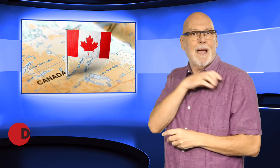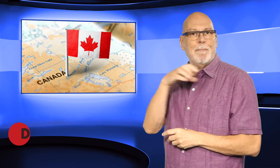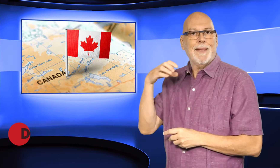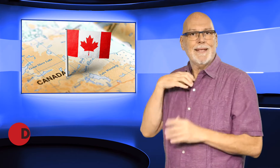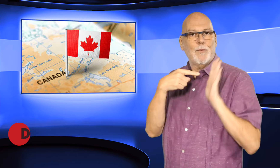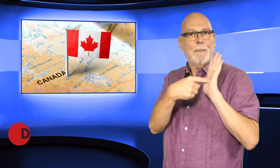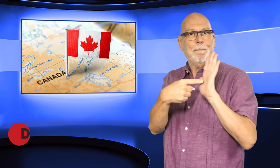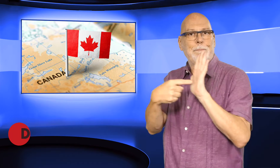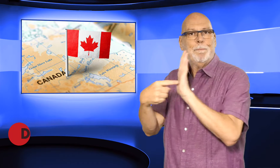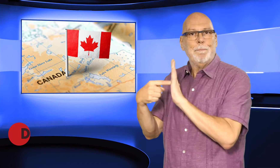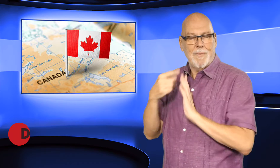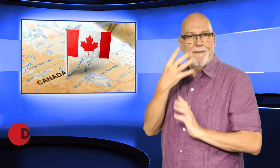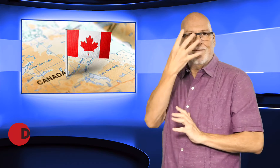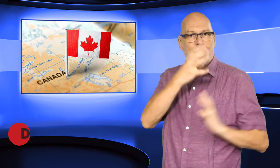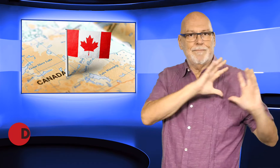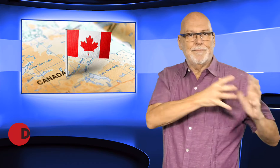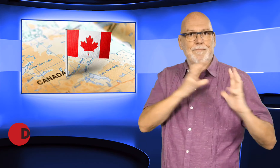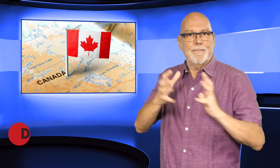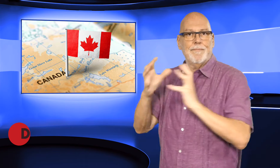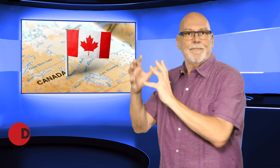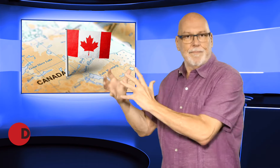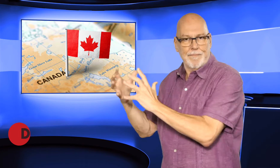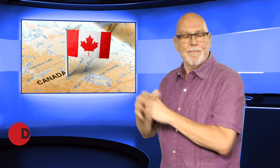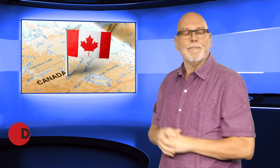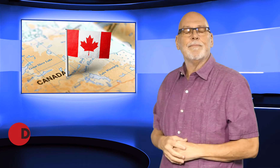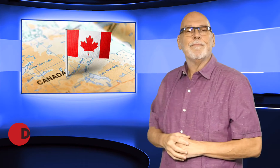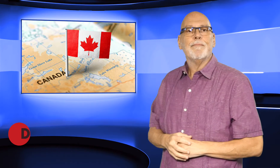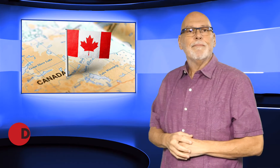on the committee representing four groups: